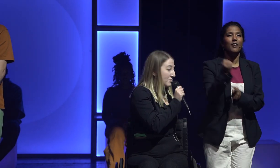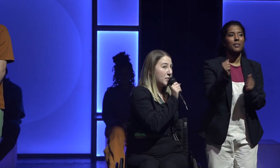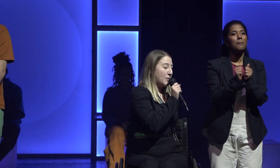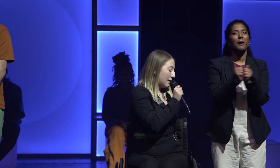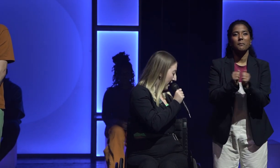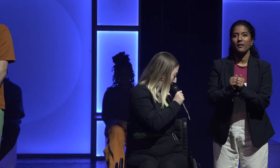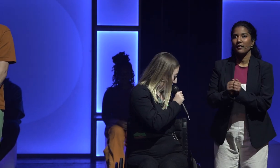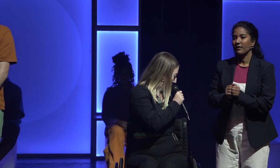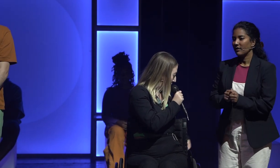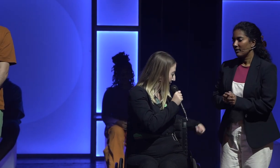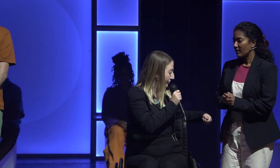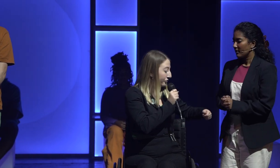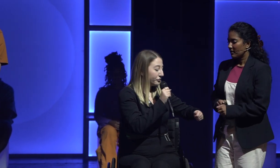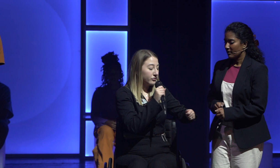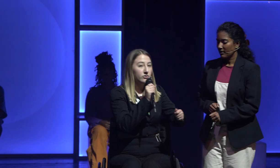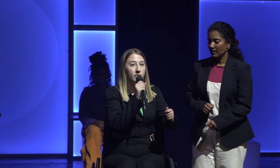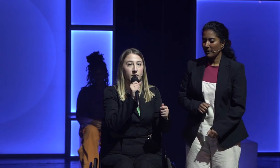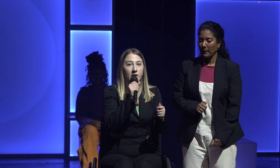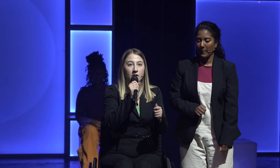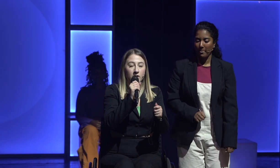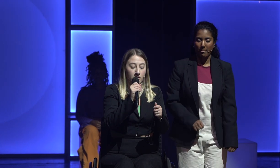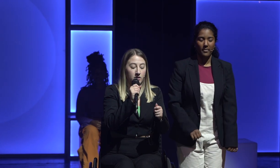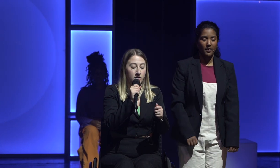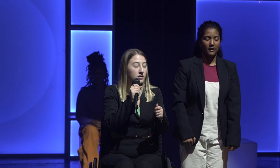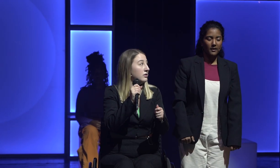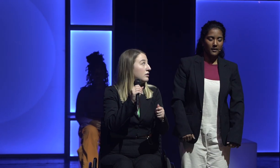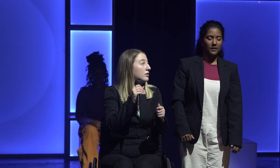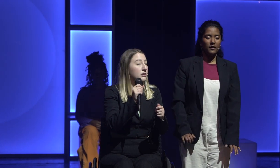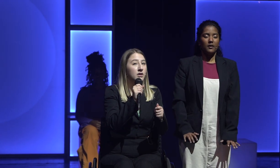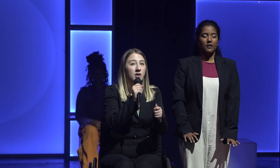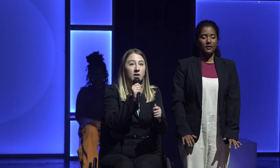find me bit of paper.